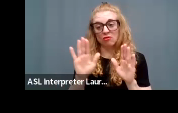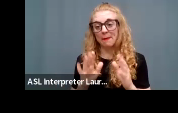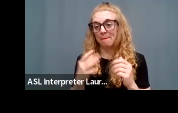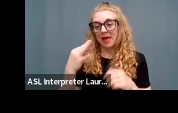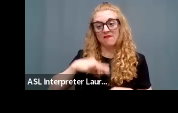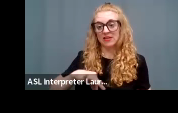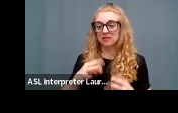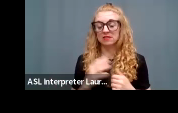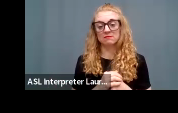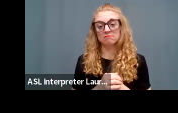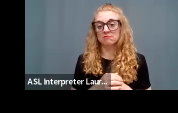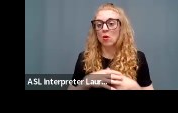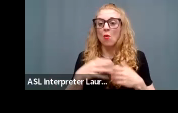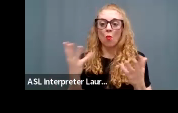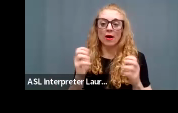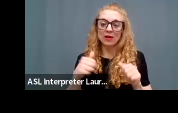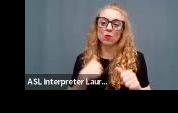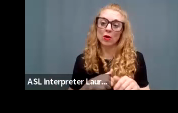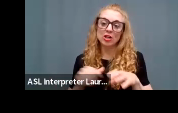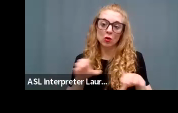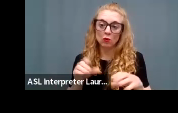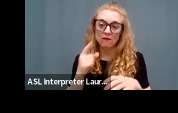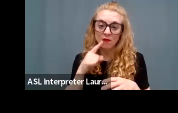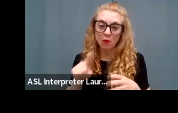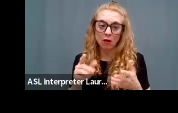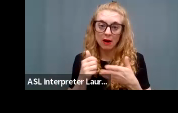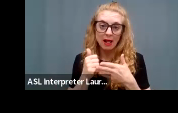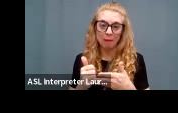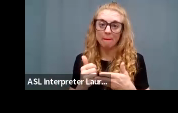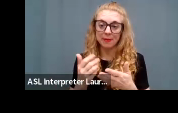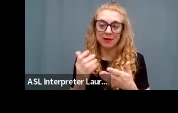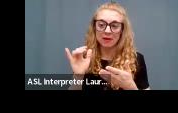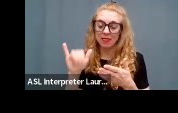this sometimes it's just what is it we can take away um and give that person a higher